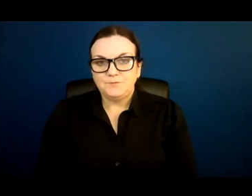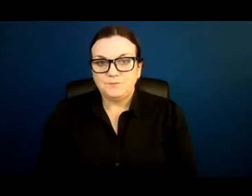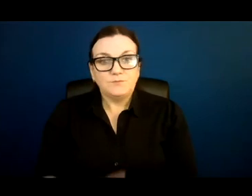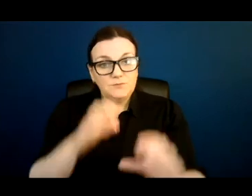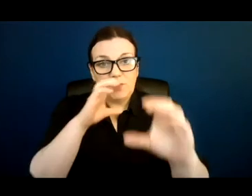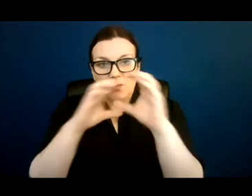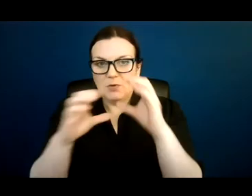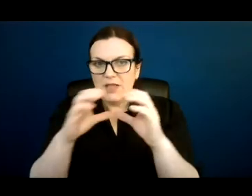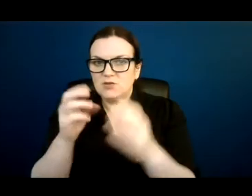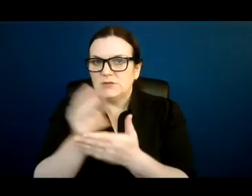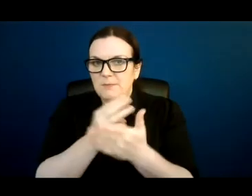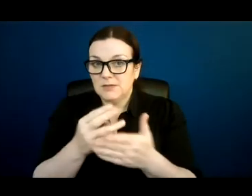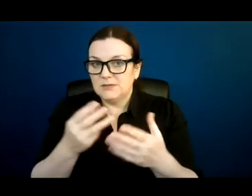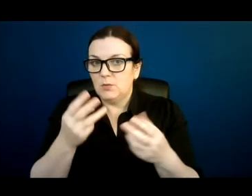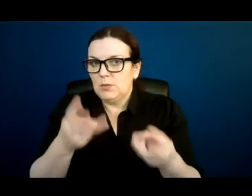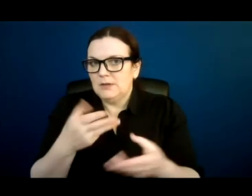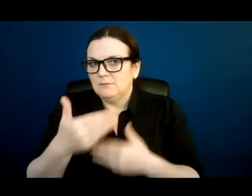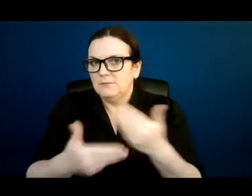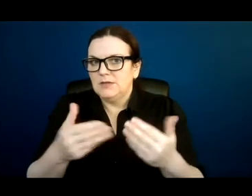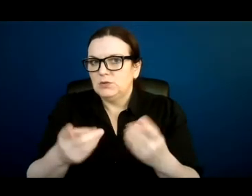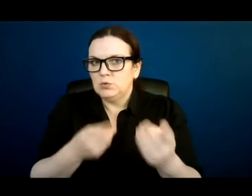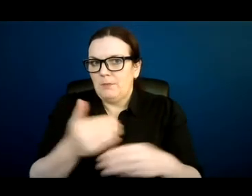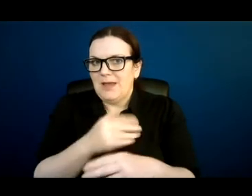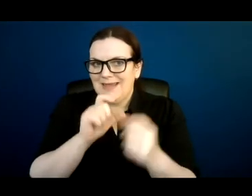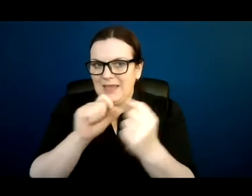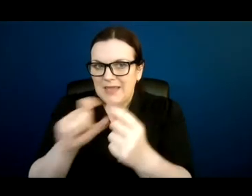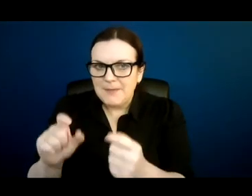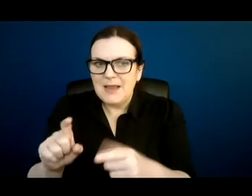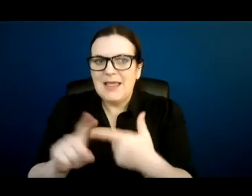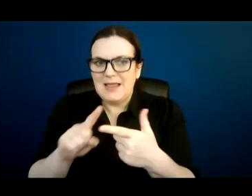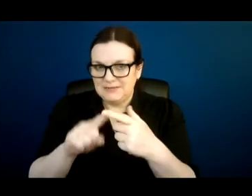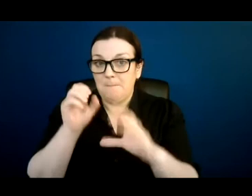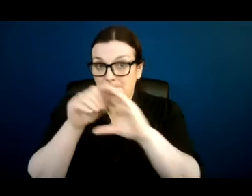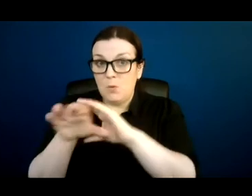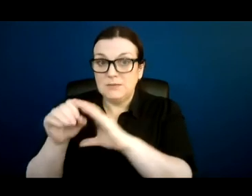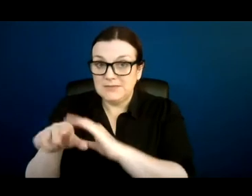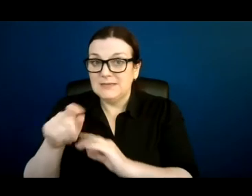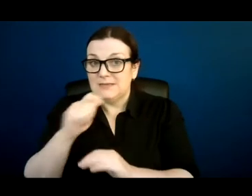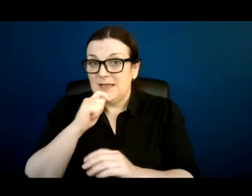we have issued, we are doing that by email as well as by post to committees and the first